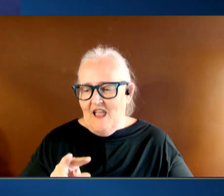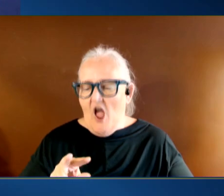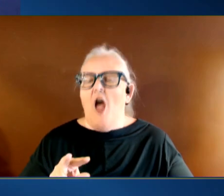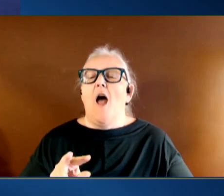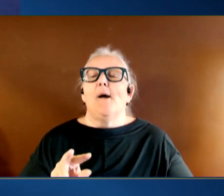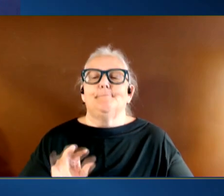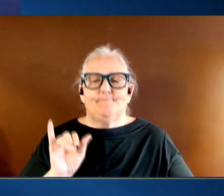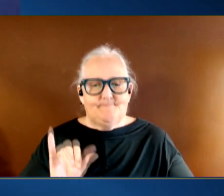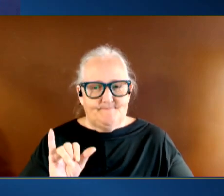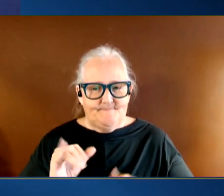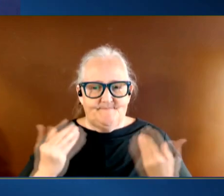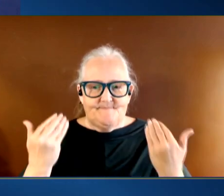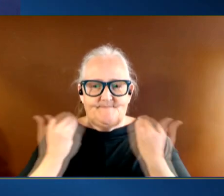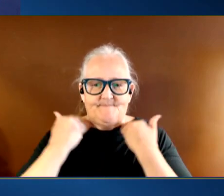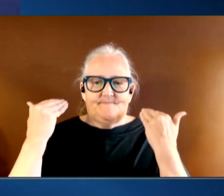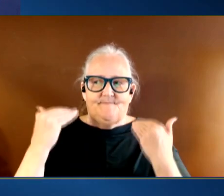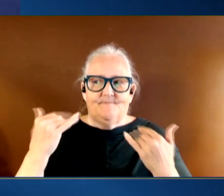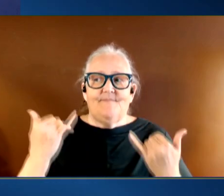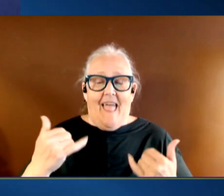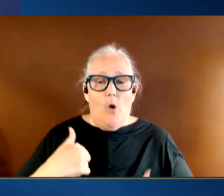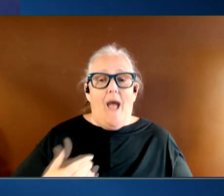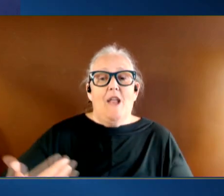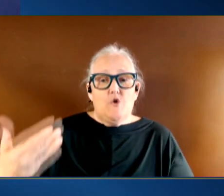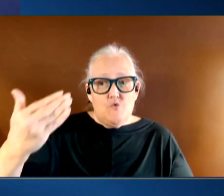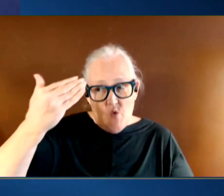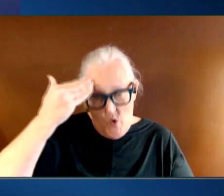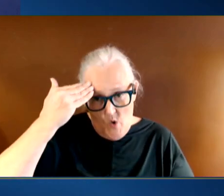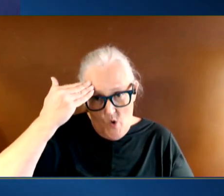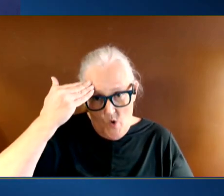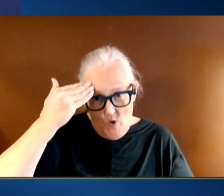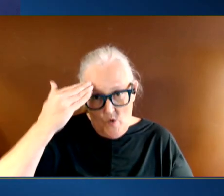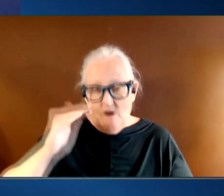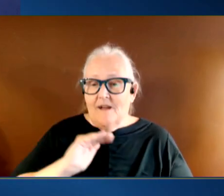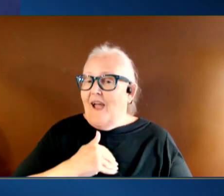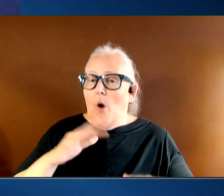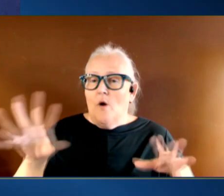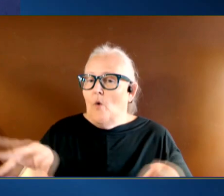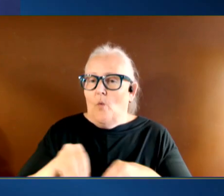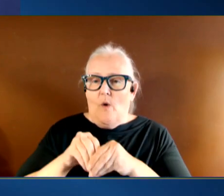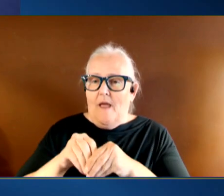since I had the knowledge, and our wedding got canceled, and we got our money back.